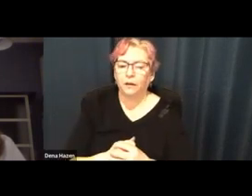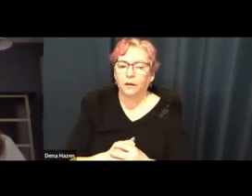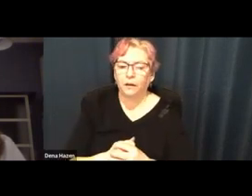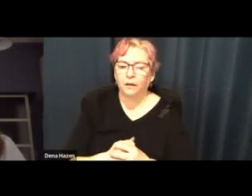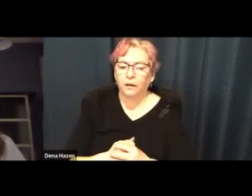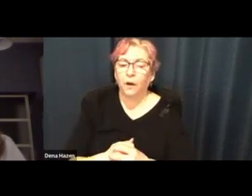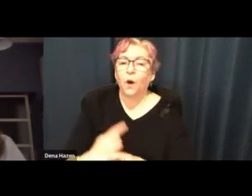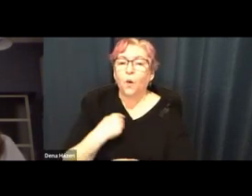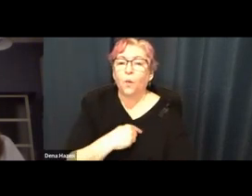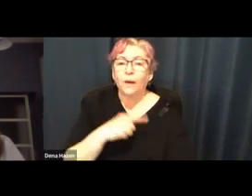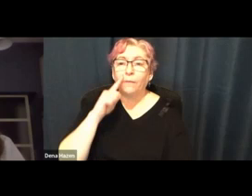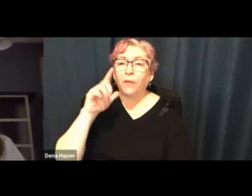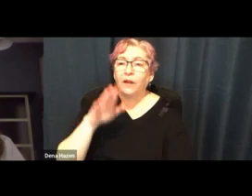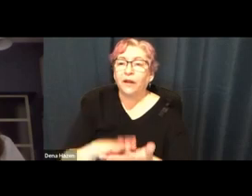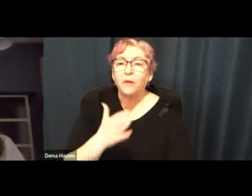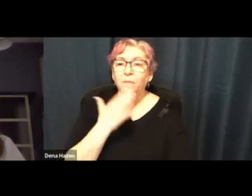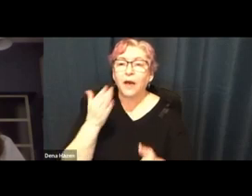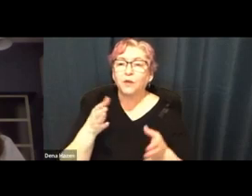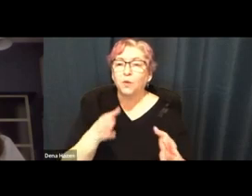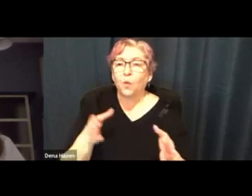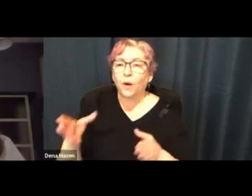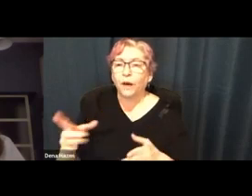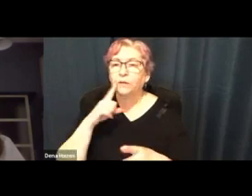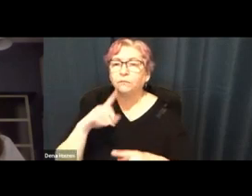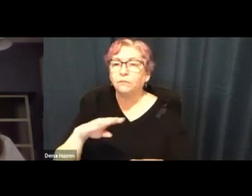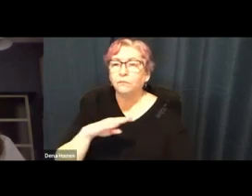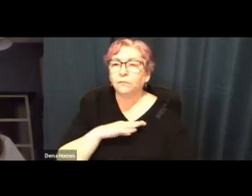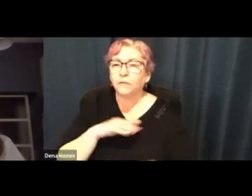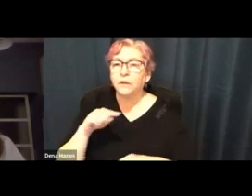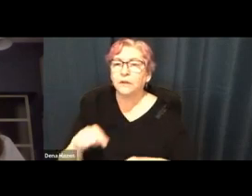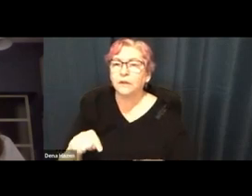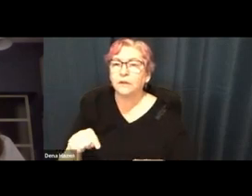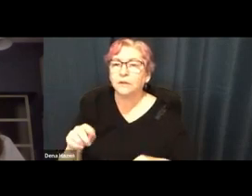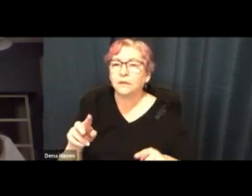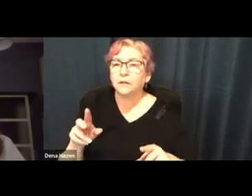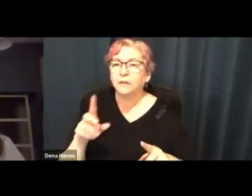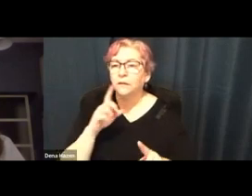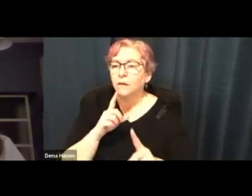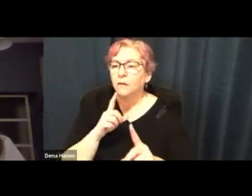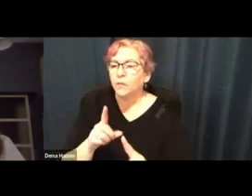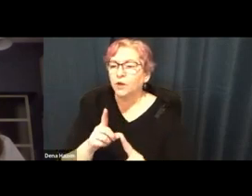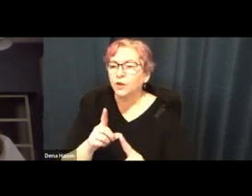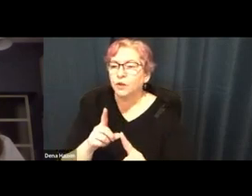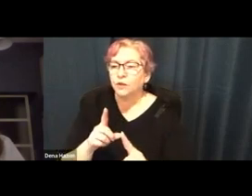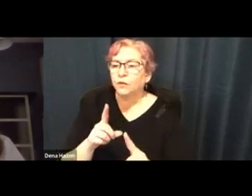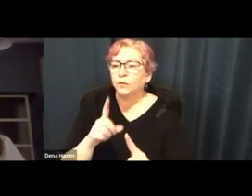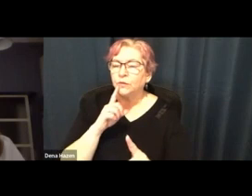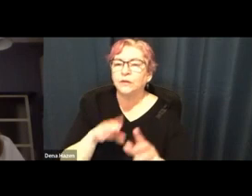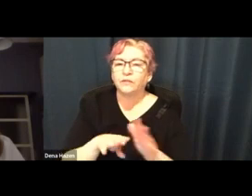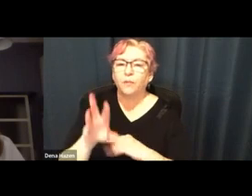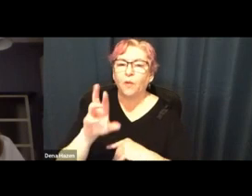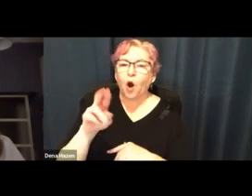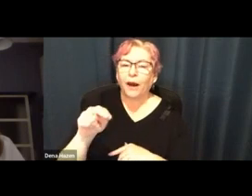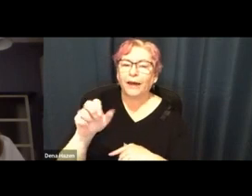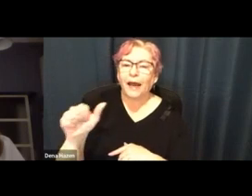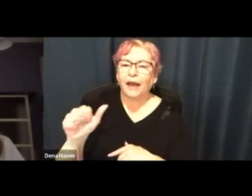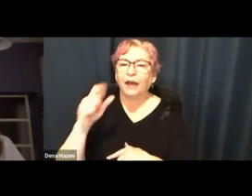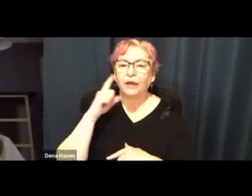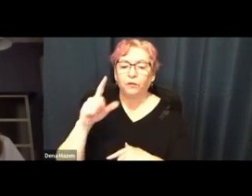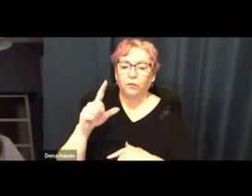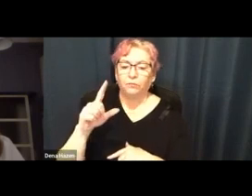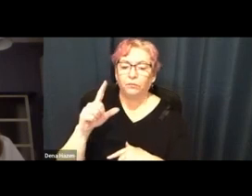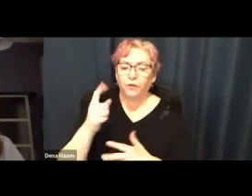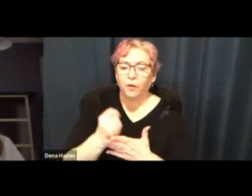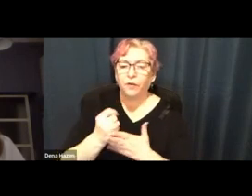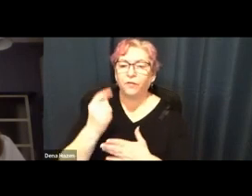We believe that the best way to fulfill this mission is to develop RNA therapies for genetic eye diseases.